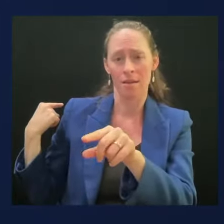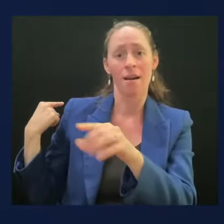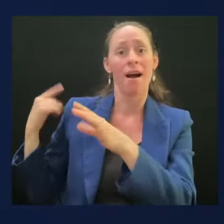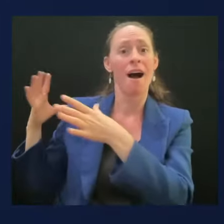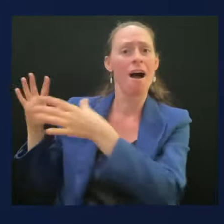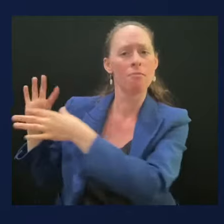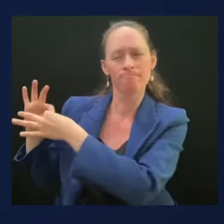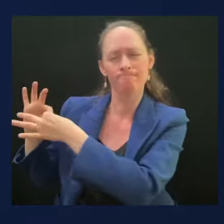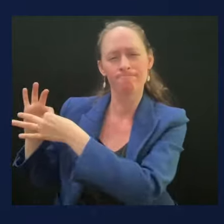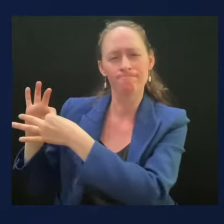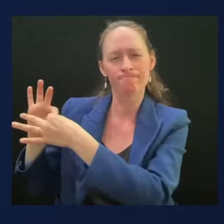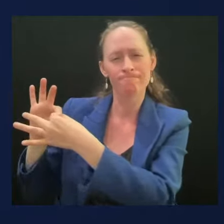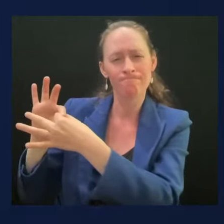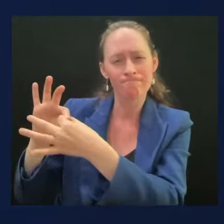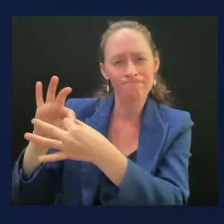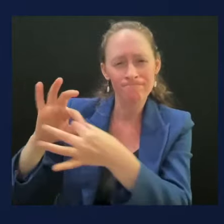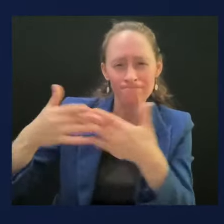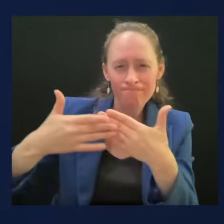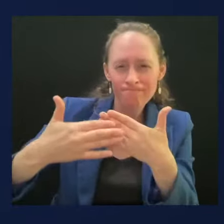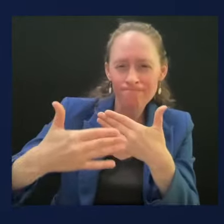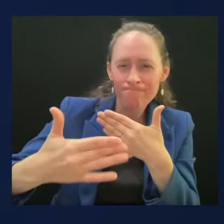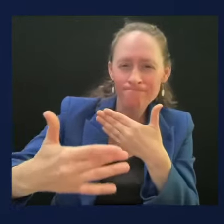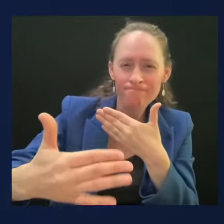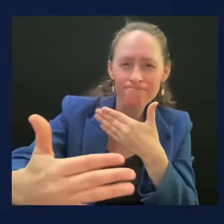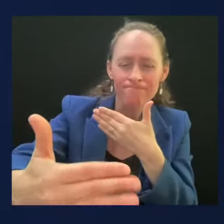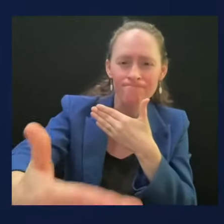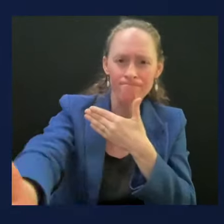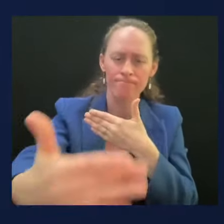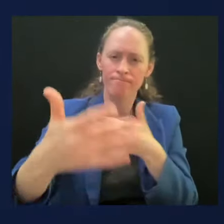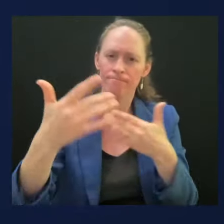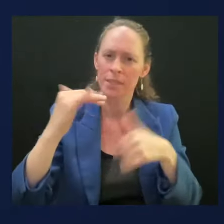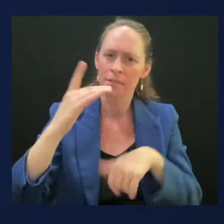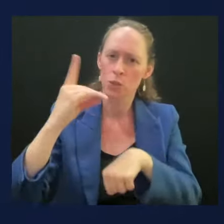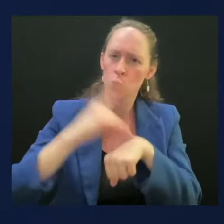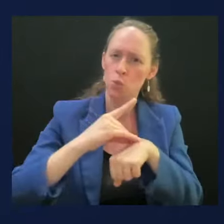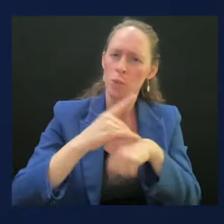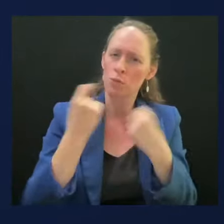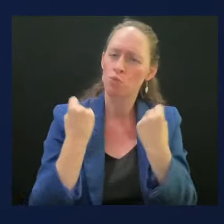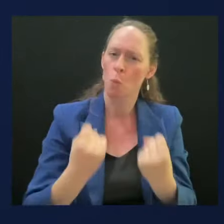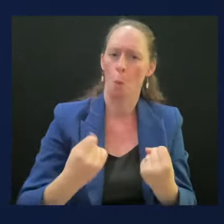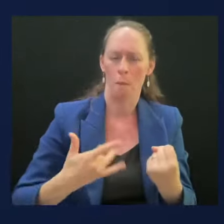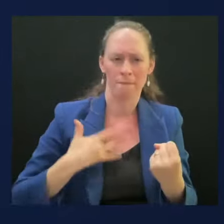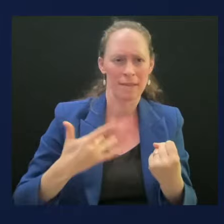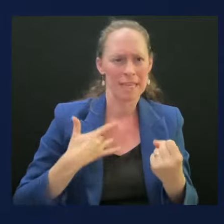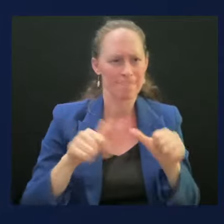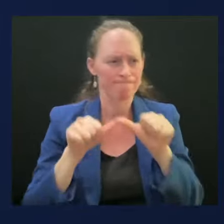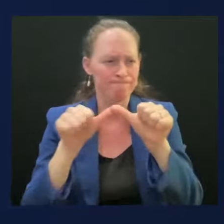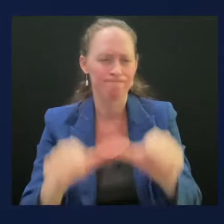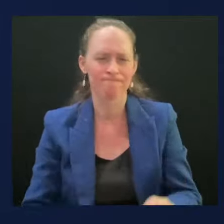but something even deeper: in their faith in us their faith in us --that